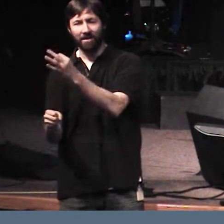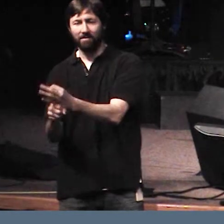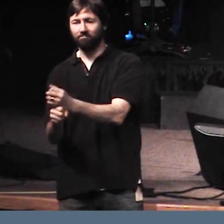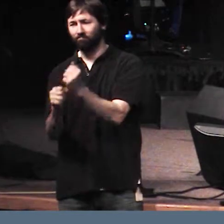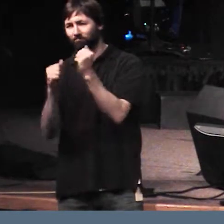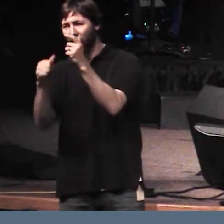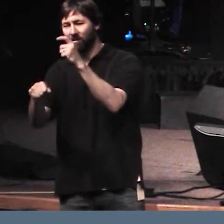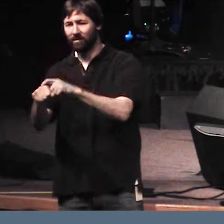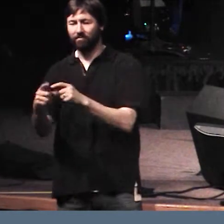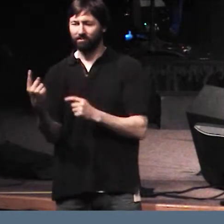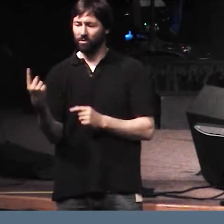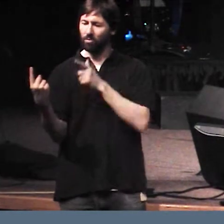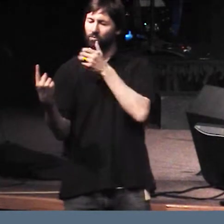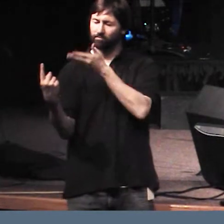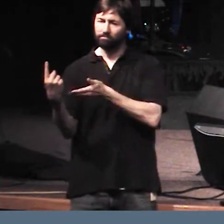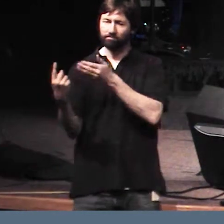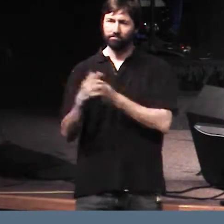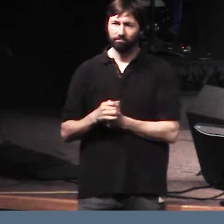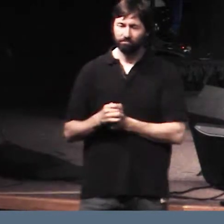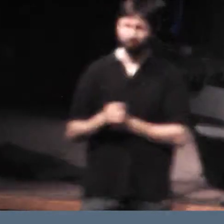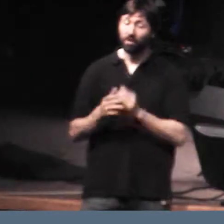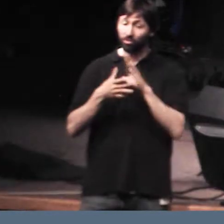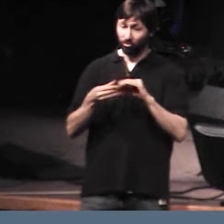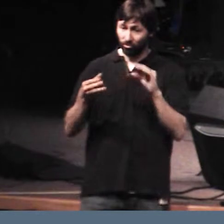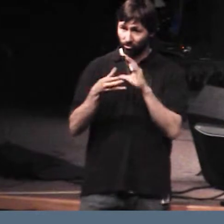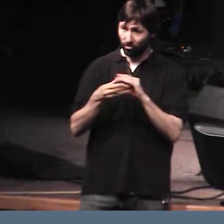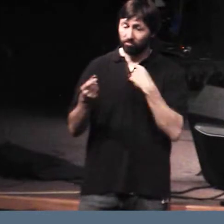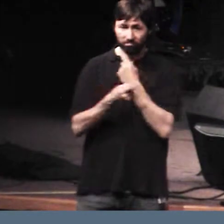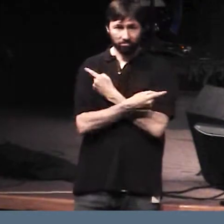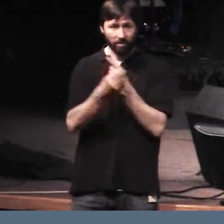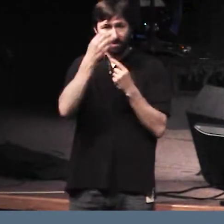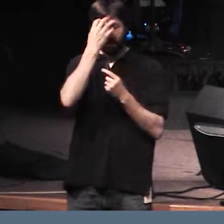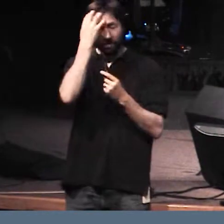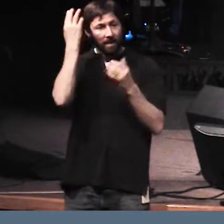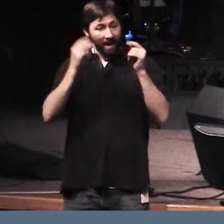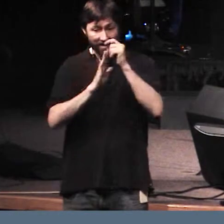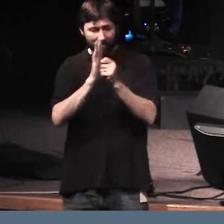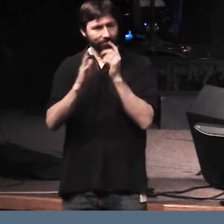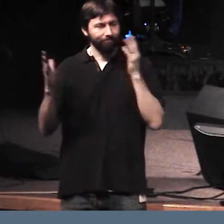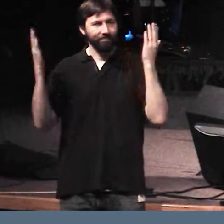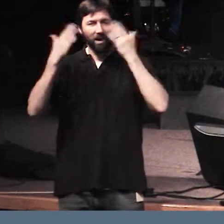But maybe I'm still get a little bit ahead of my story In the story as I want to tell it think it was a dark time it was during all those times when